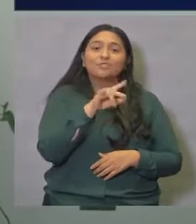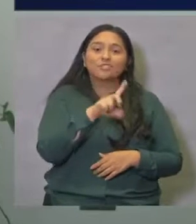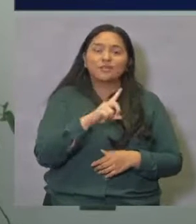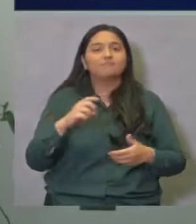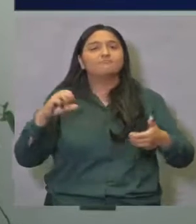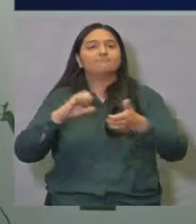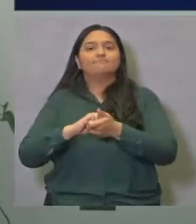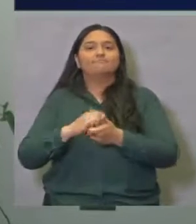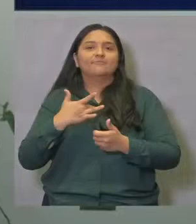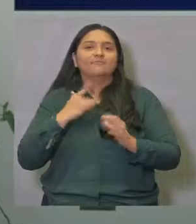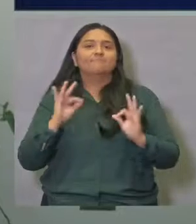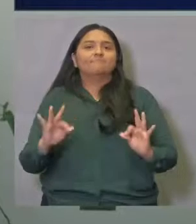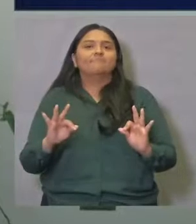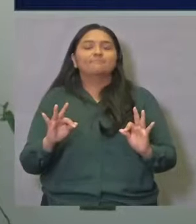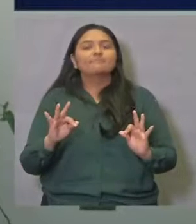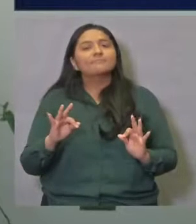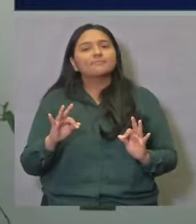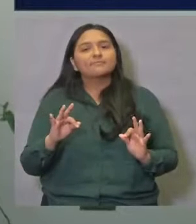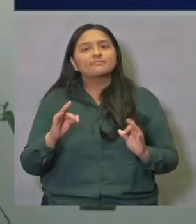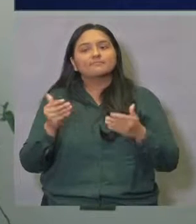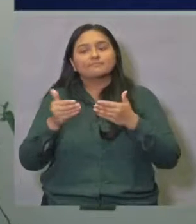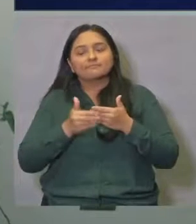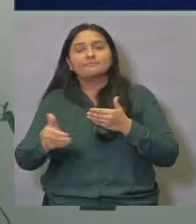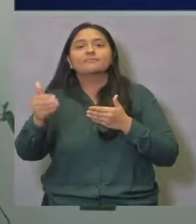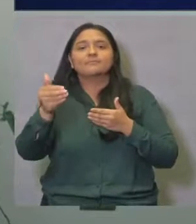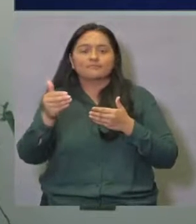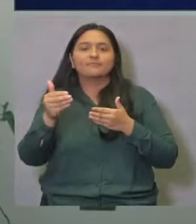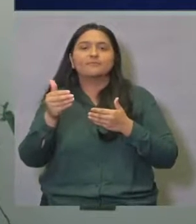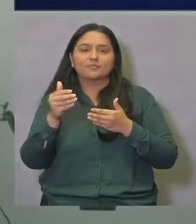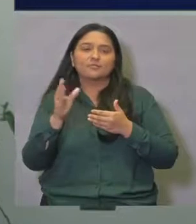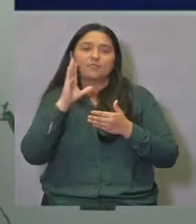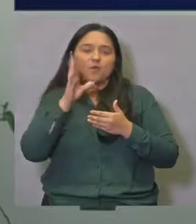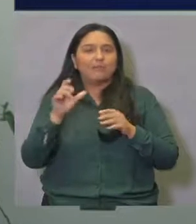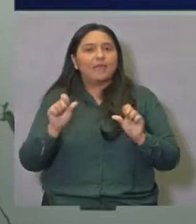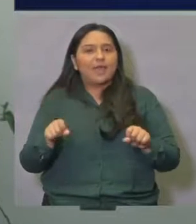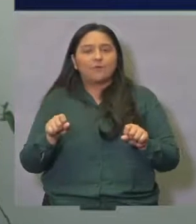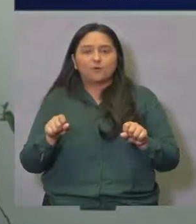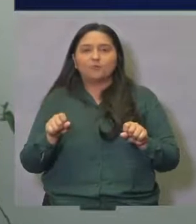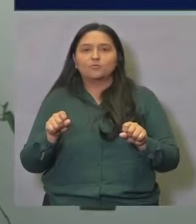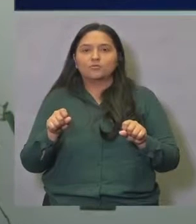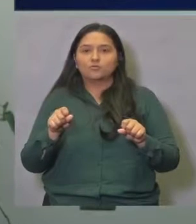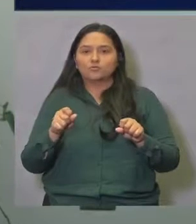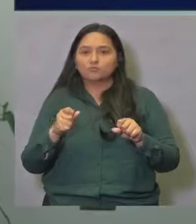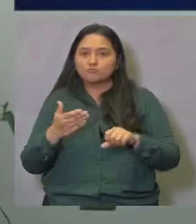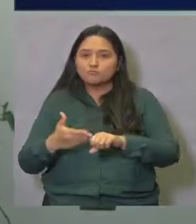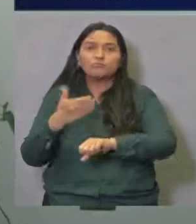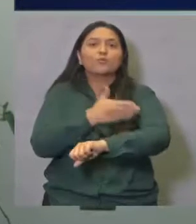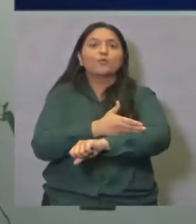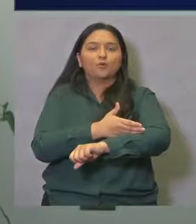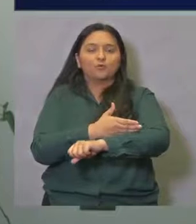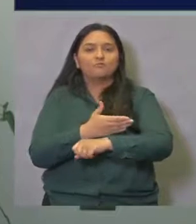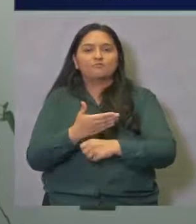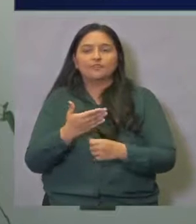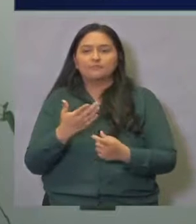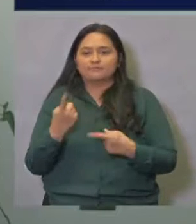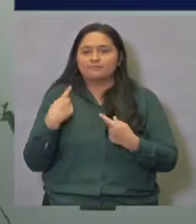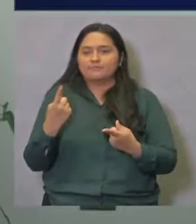BLUE SHIELD. AND I THINK WE WILL BE ABLE TO